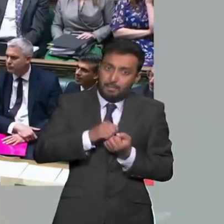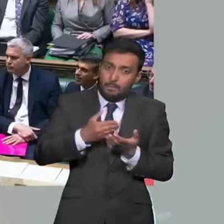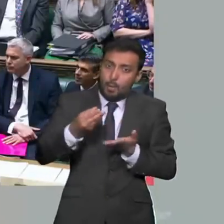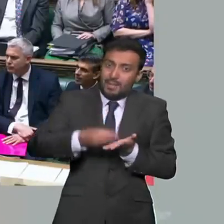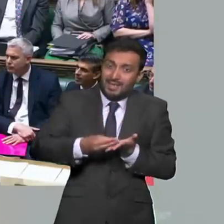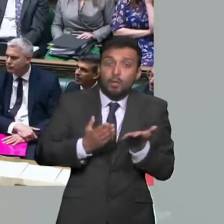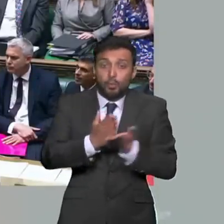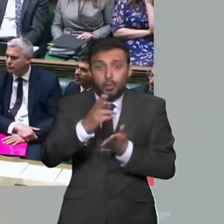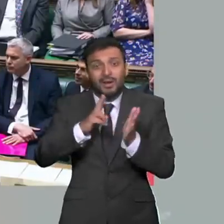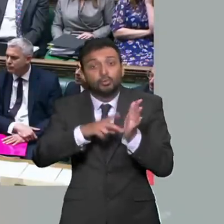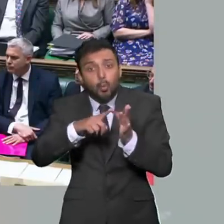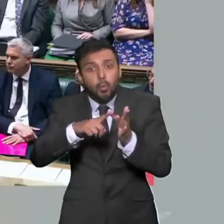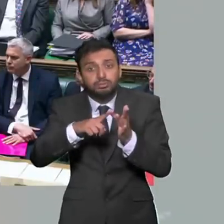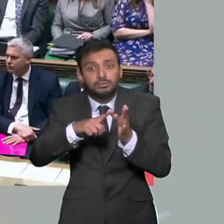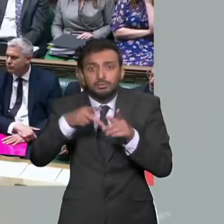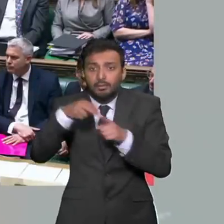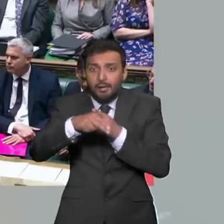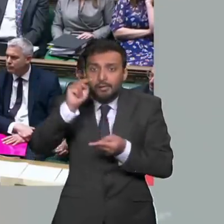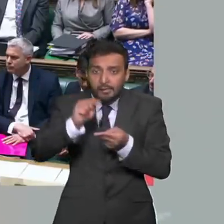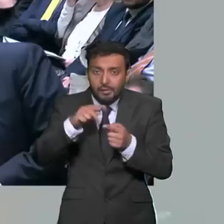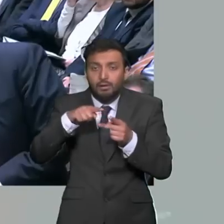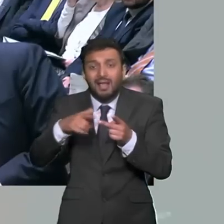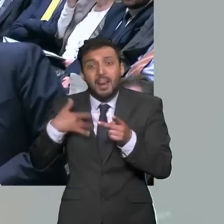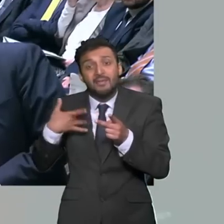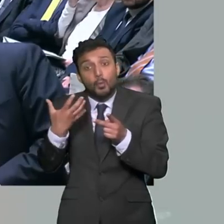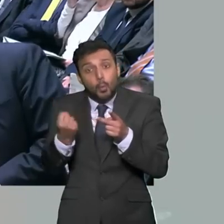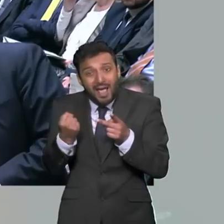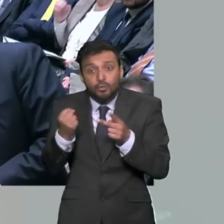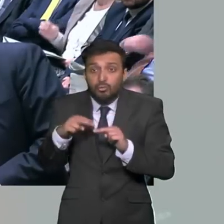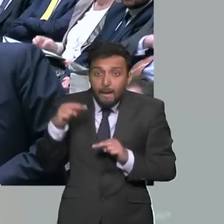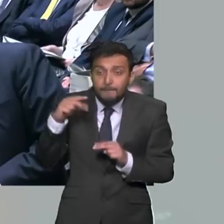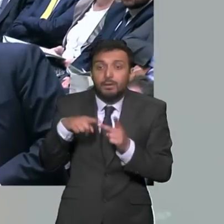contributions, lifting the living wage or lifting universal credit.